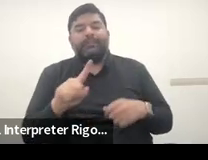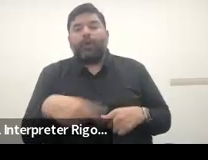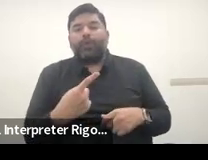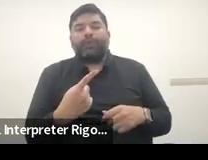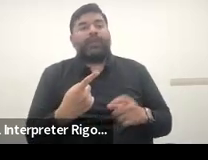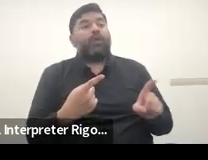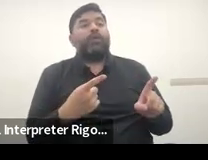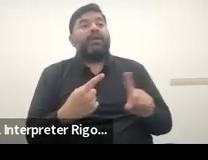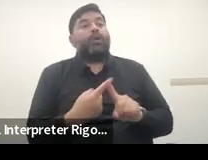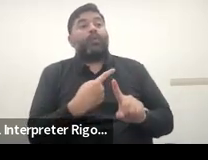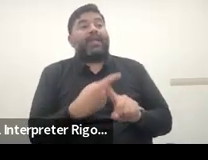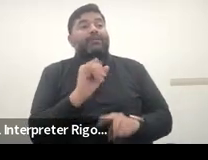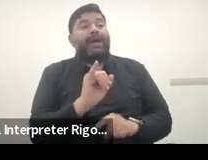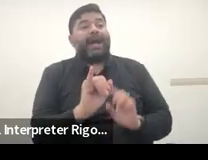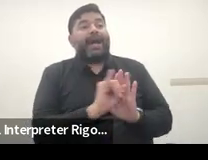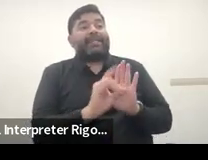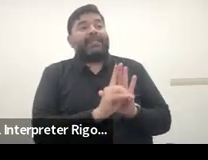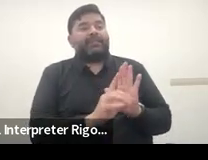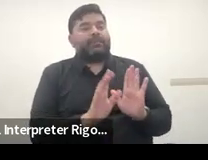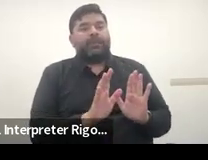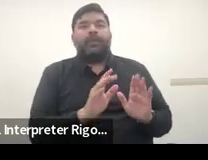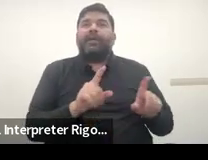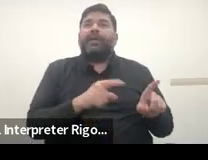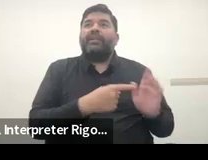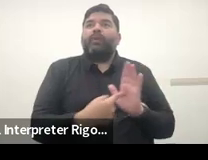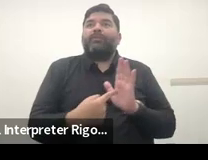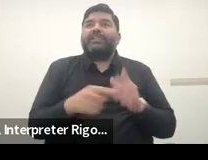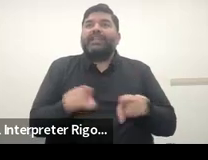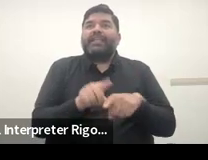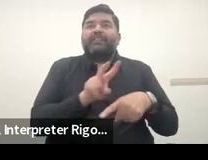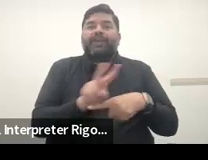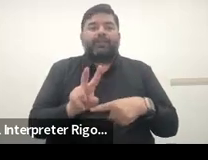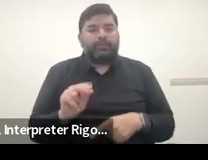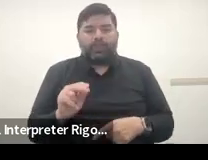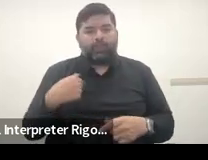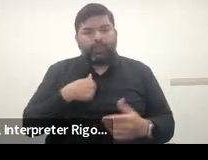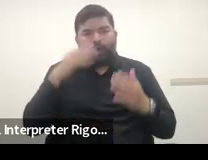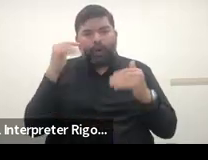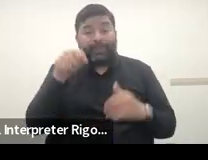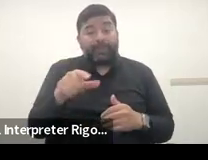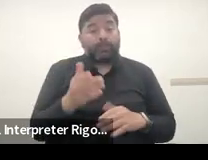ID, for example. Represented as vectors, we were hoping that this would improve the recognition